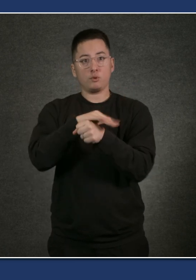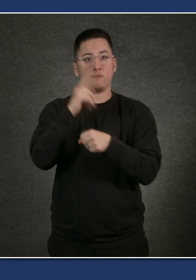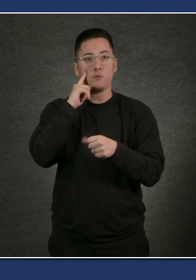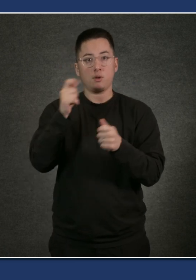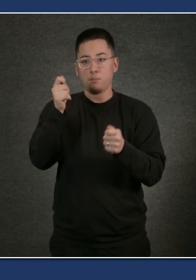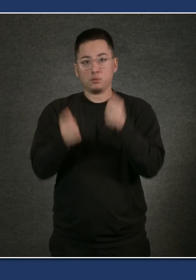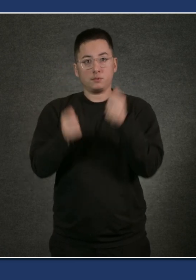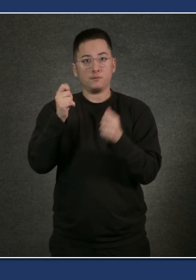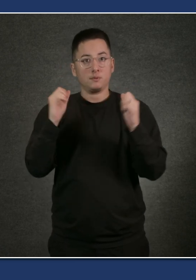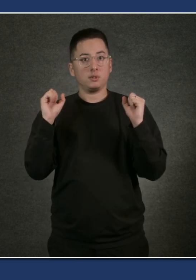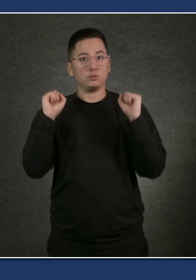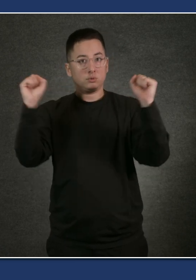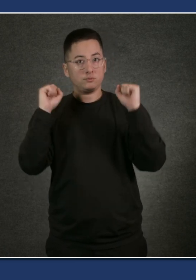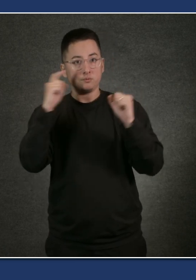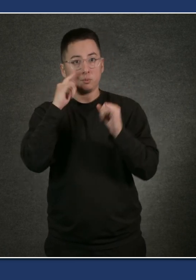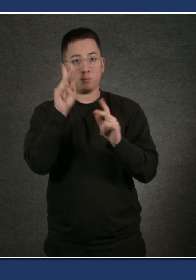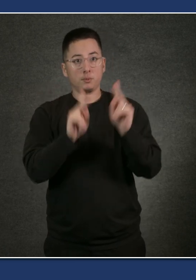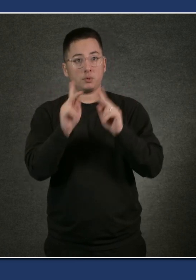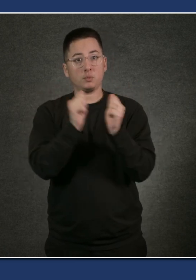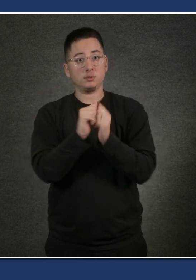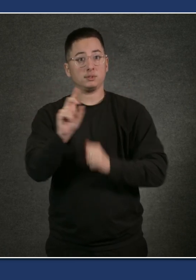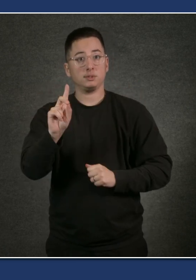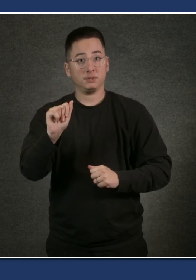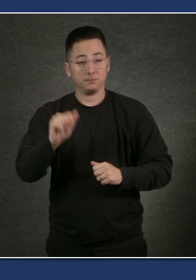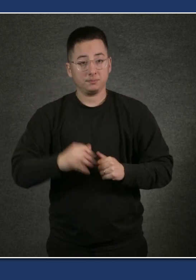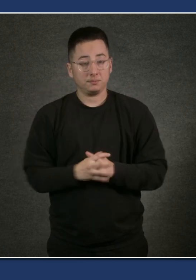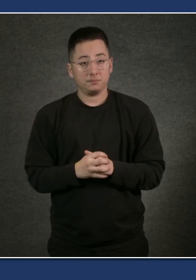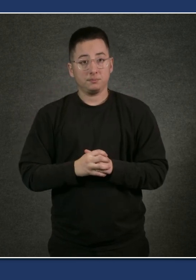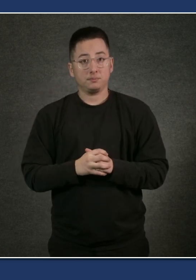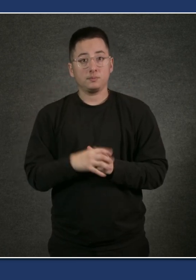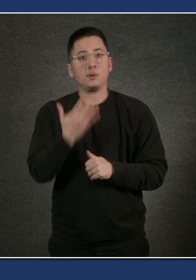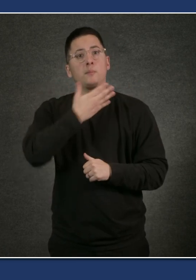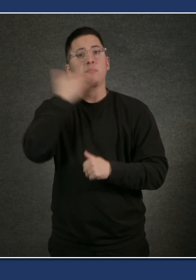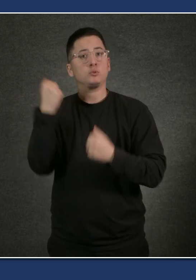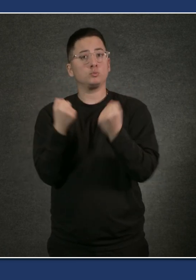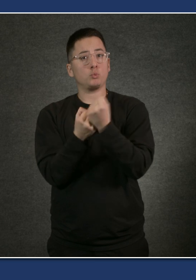living with disabilities; better support for individuals